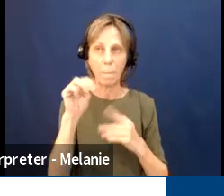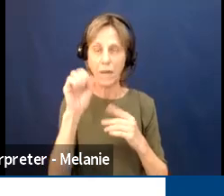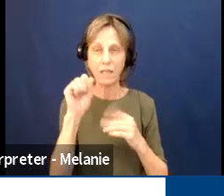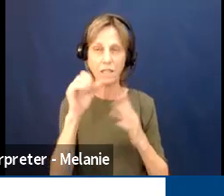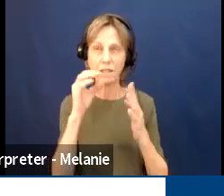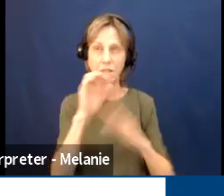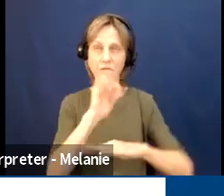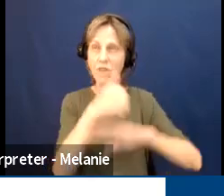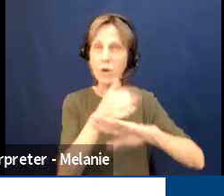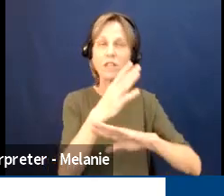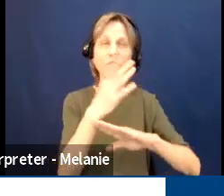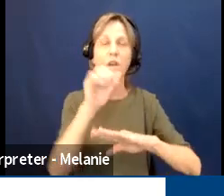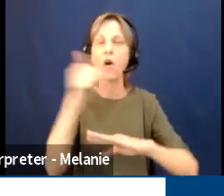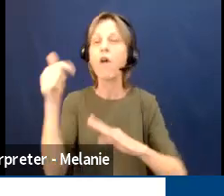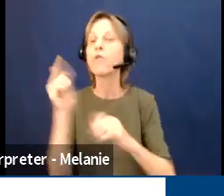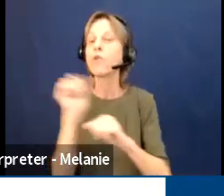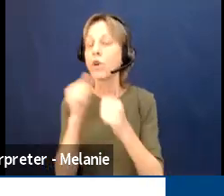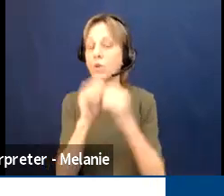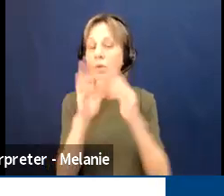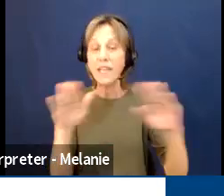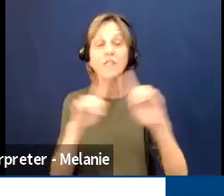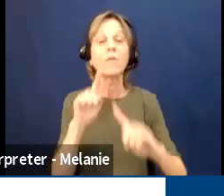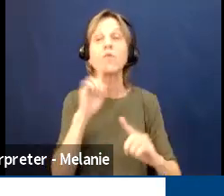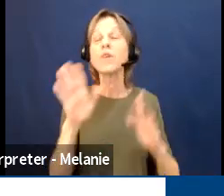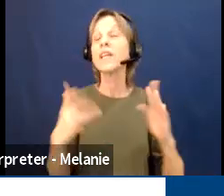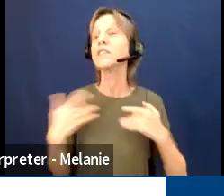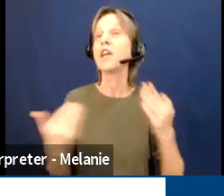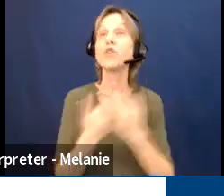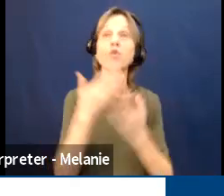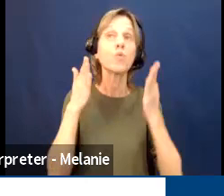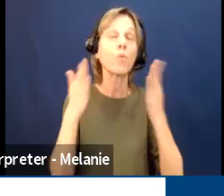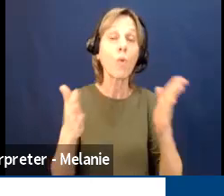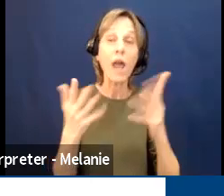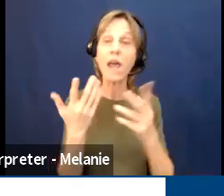and a new way to engage our communities and get our people thinking about how to be prepared for